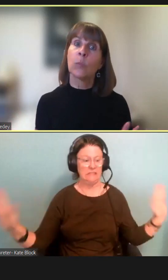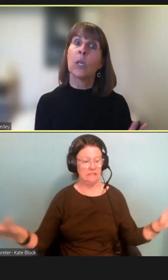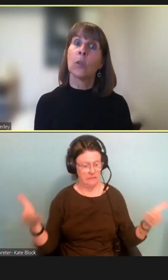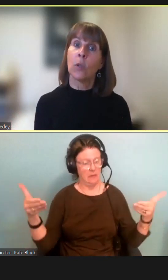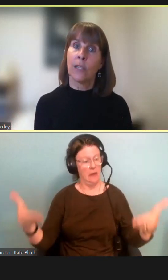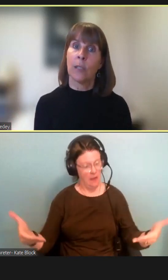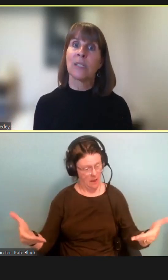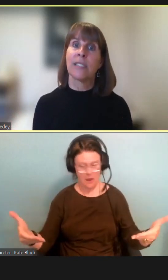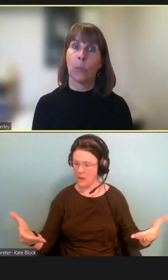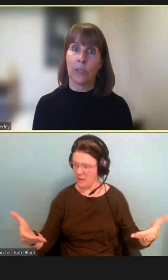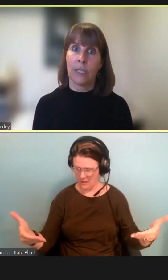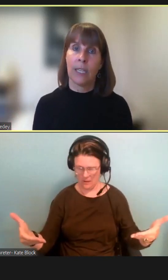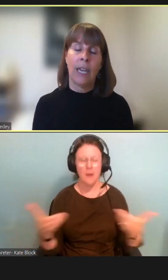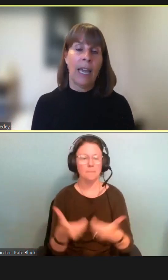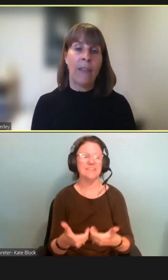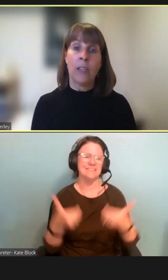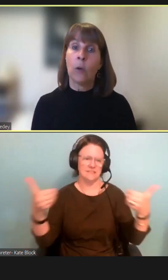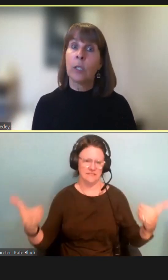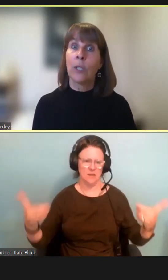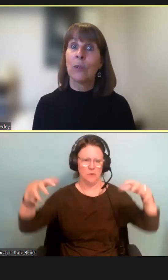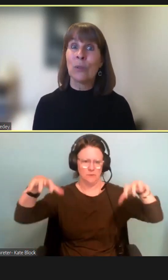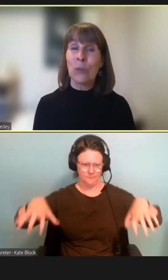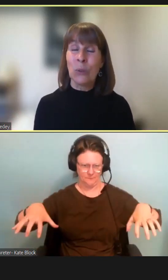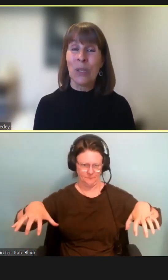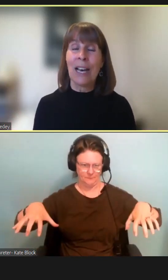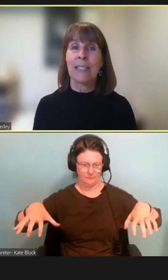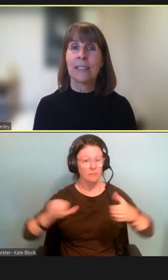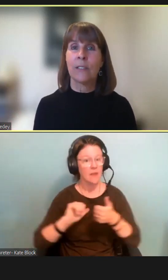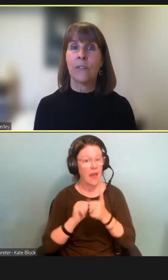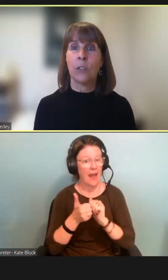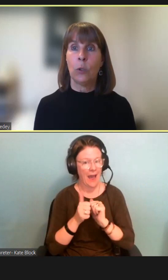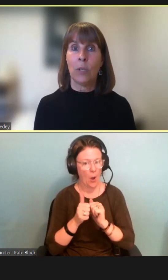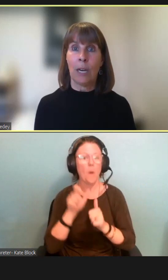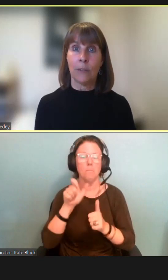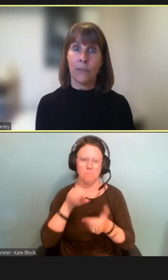look at them separately and the only way you can do that is if you have a field